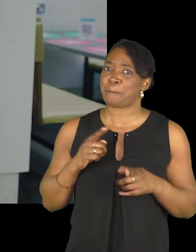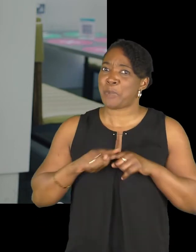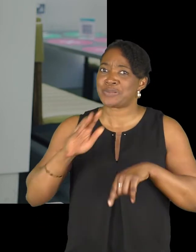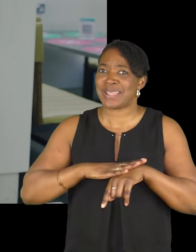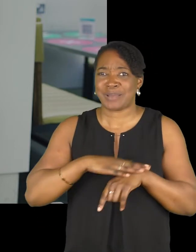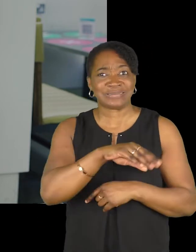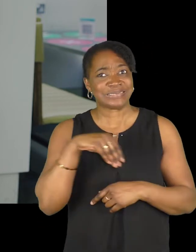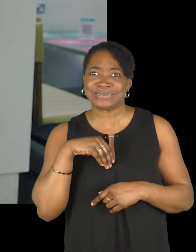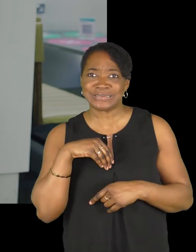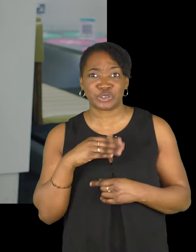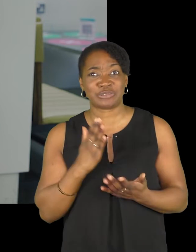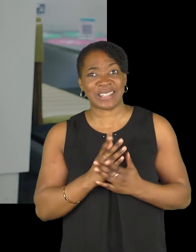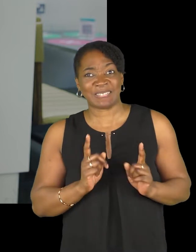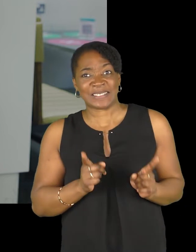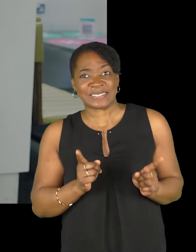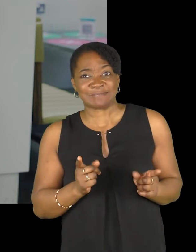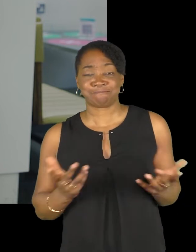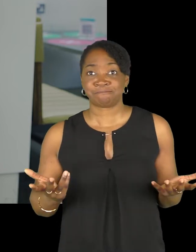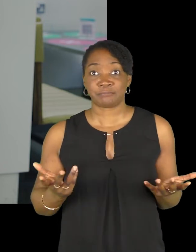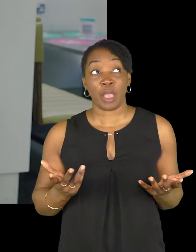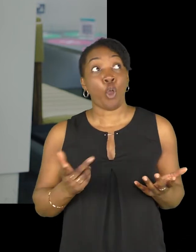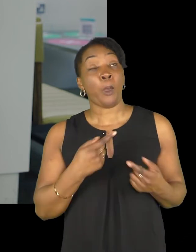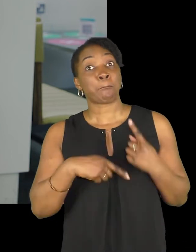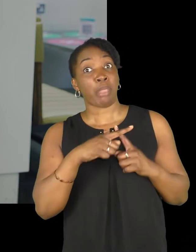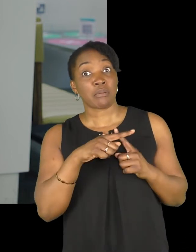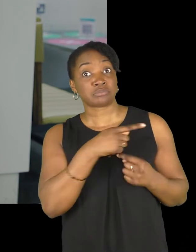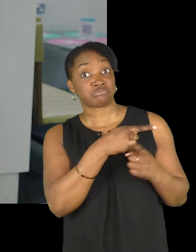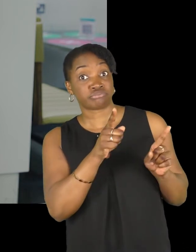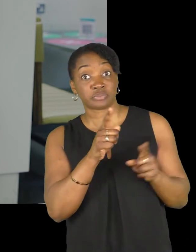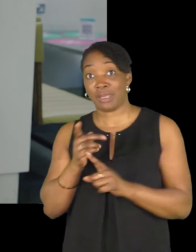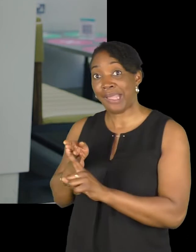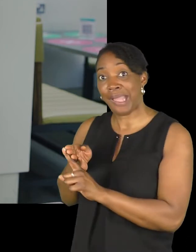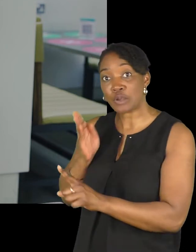you know? So I think that's what it comes down to is, and then is it acknowledged? is it valued?